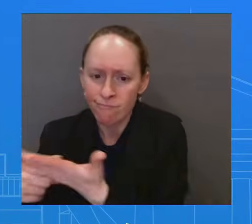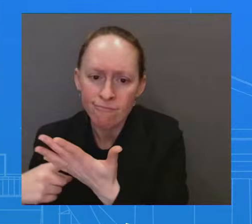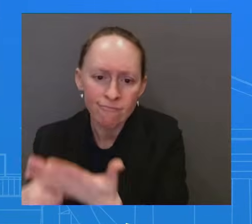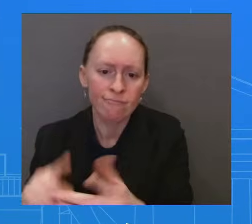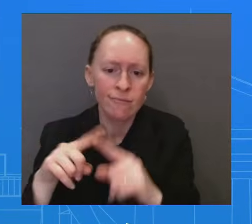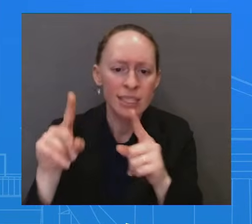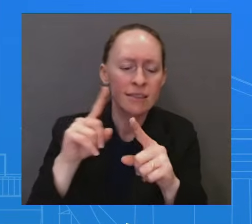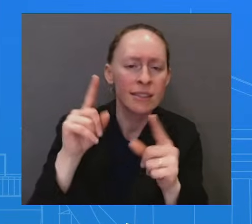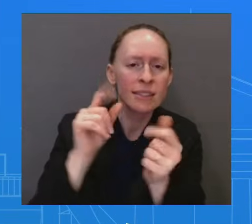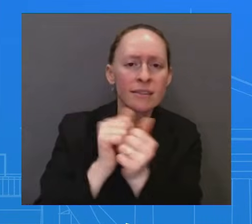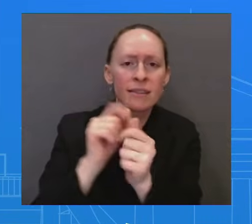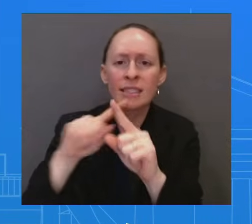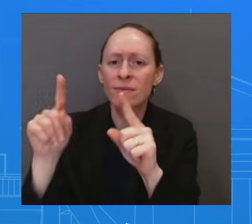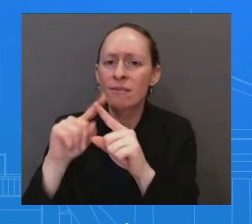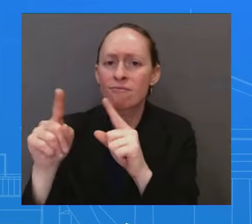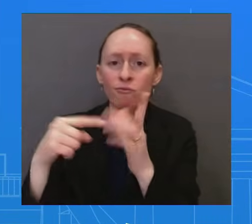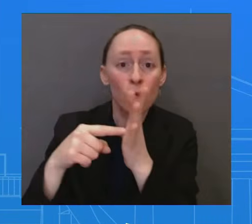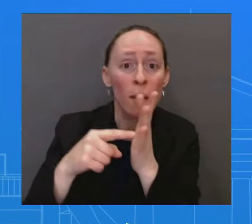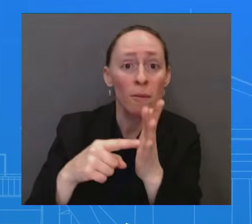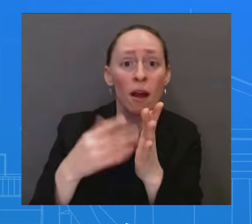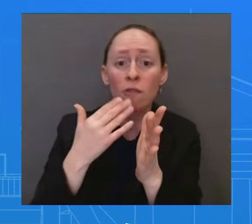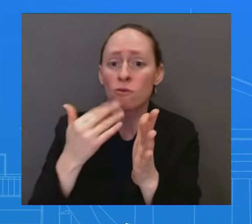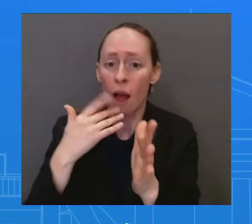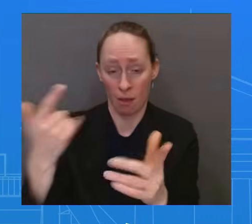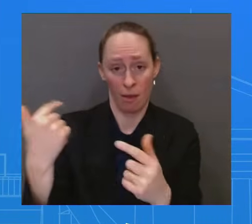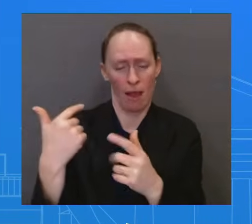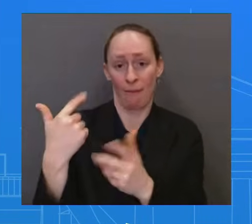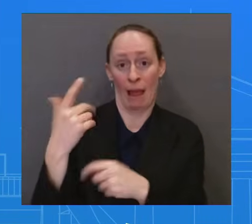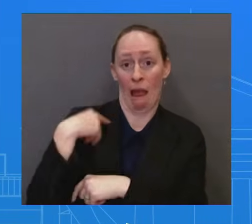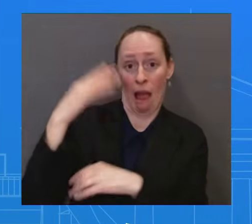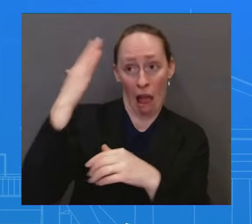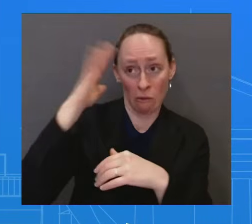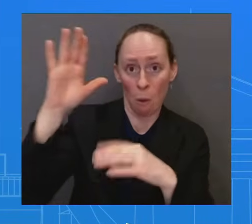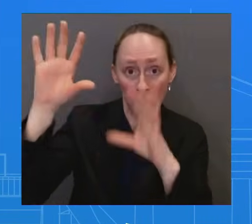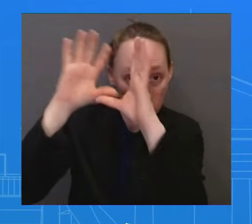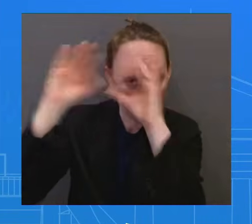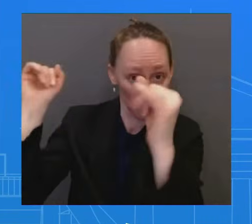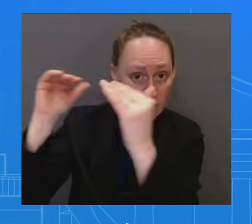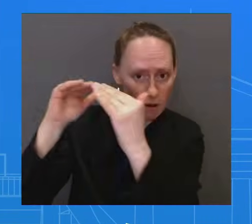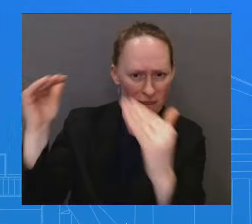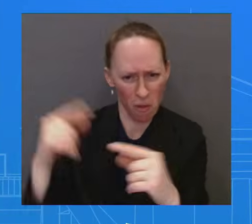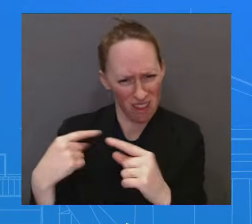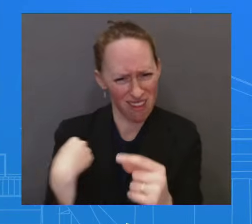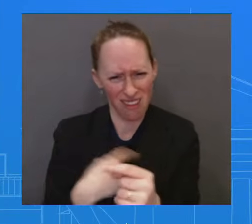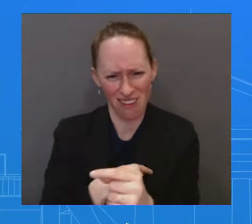They have tailored, they have changed, they have structured military operations in a way to try to be more cognizant.